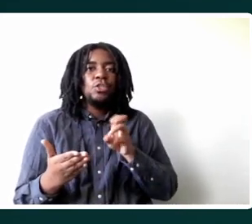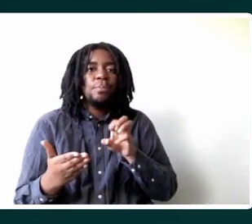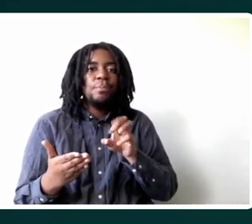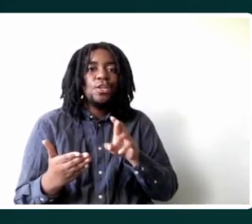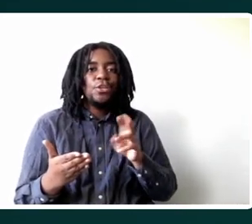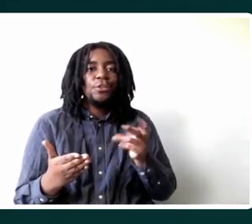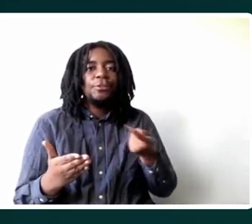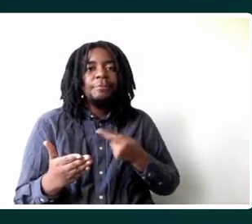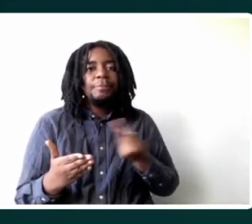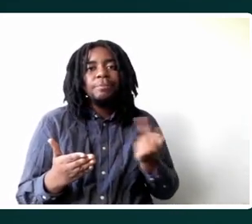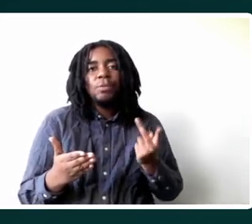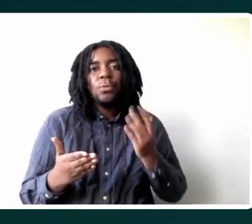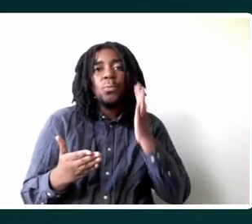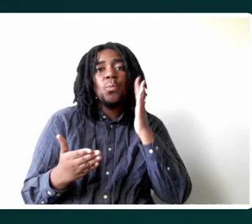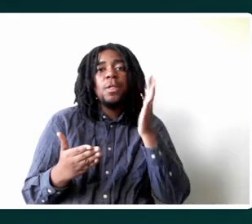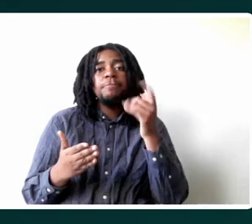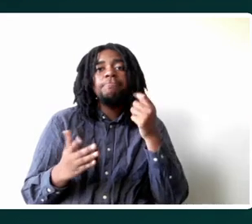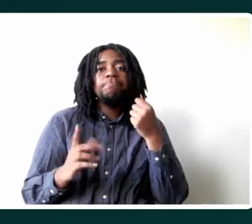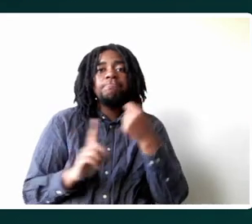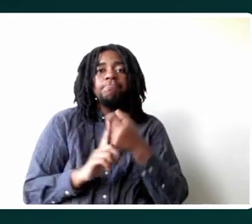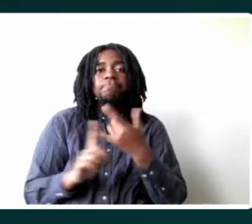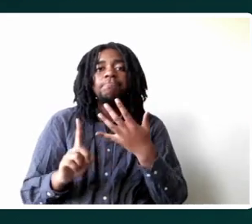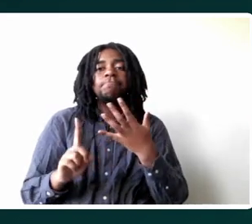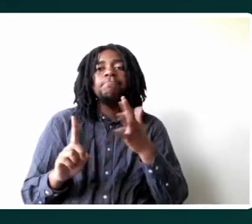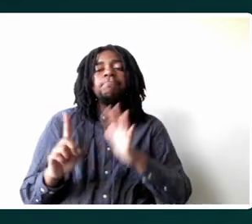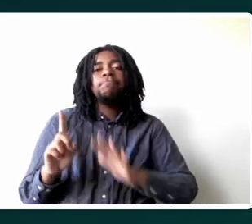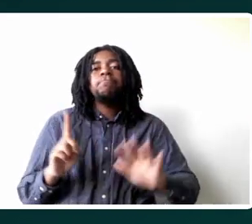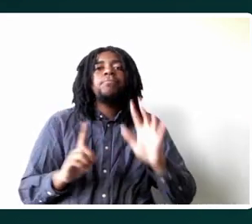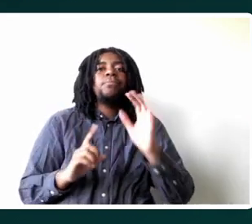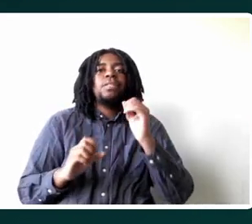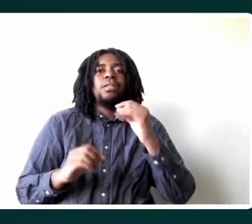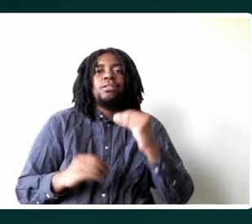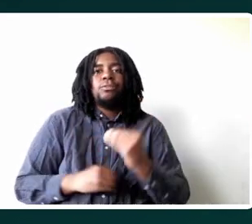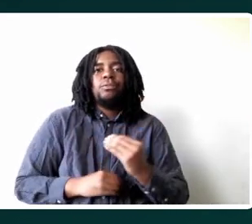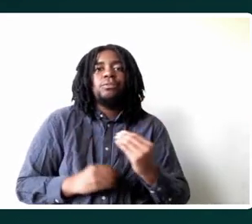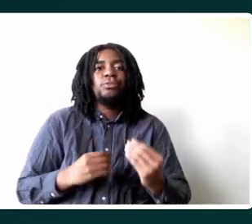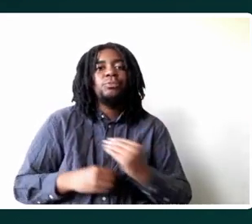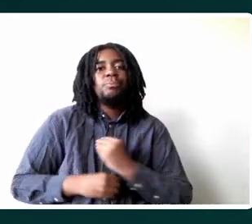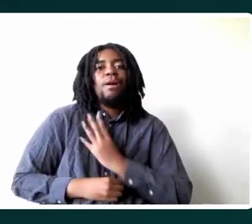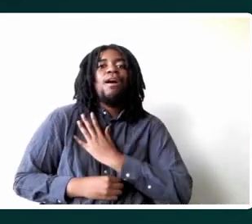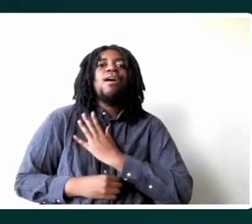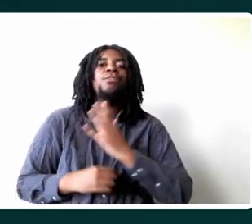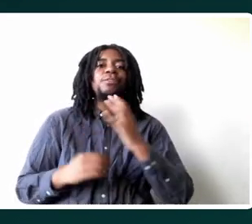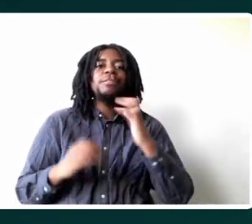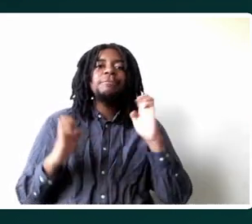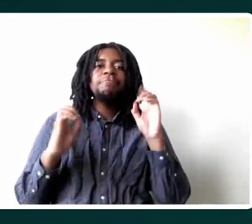at all of these inspiring education stories and then thinking about how that helps us